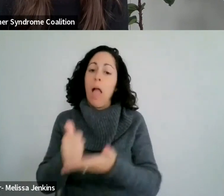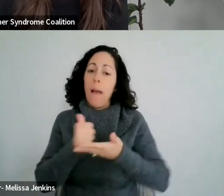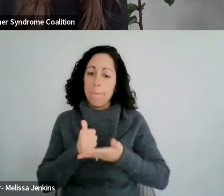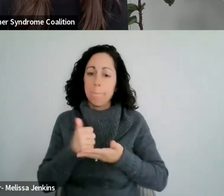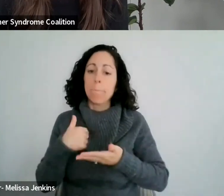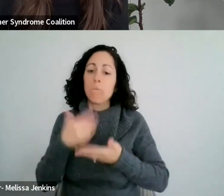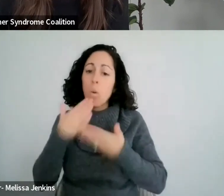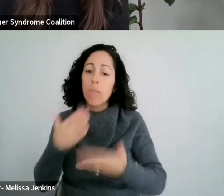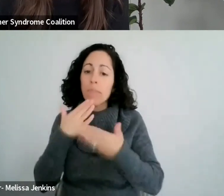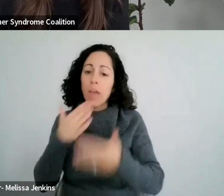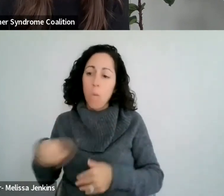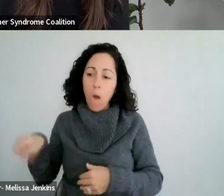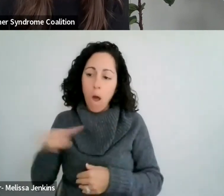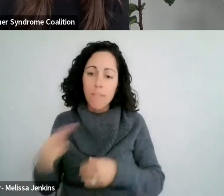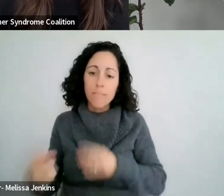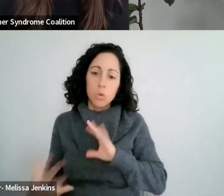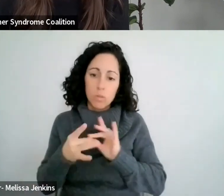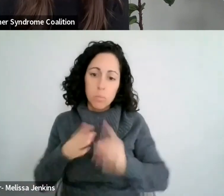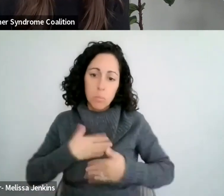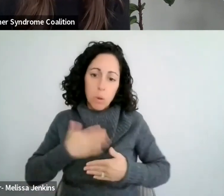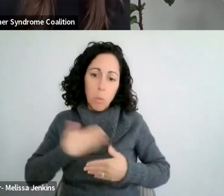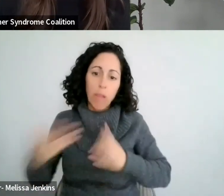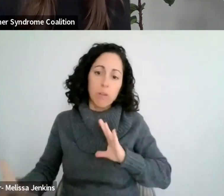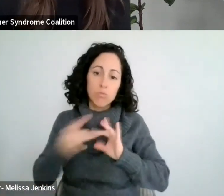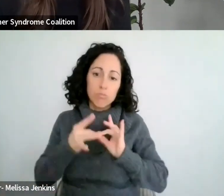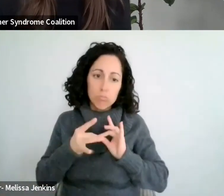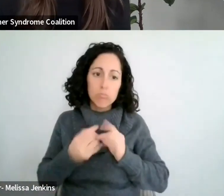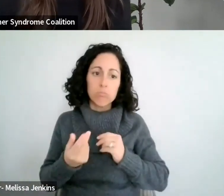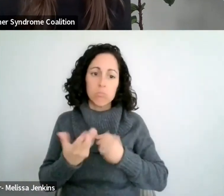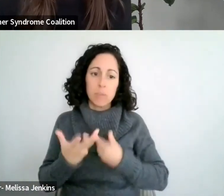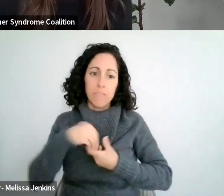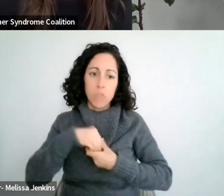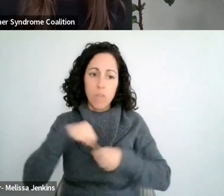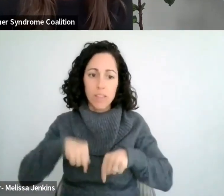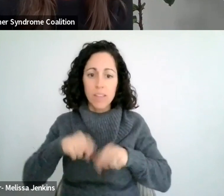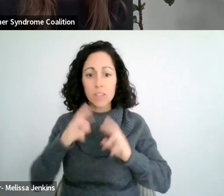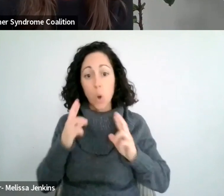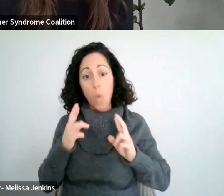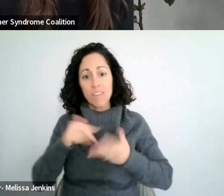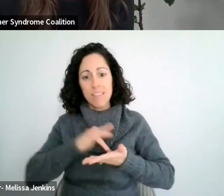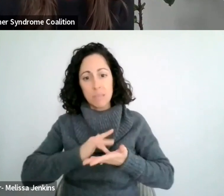we hope, medicines to everyone as quickly as possible. Um, right.